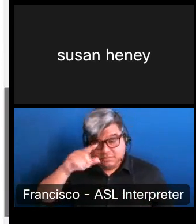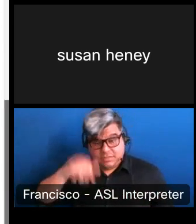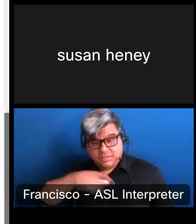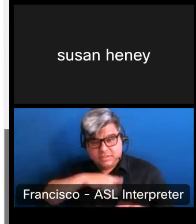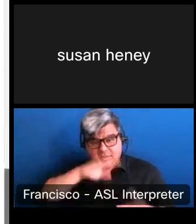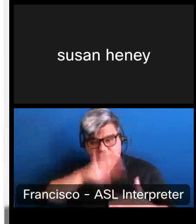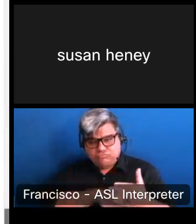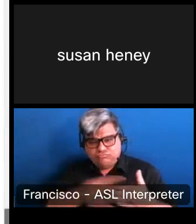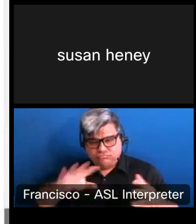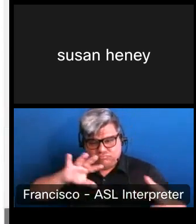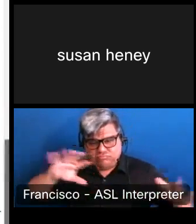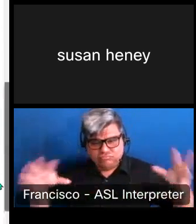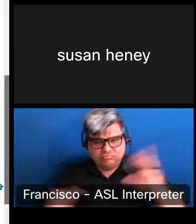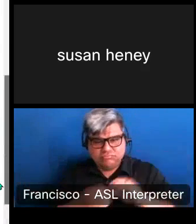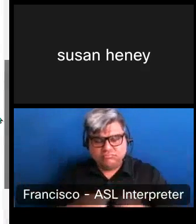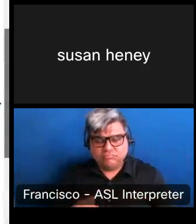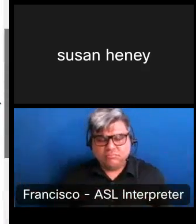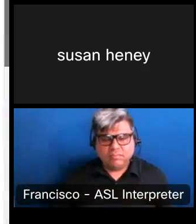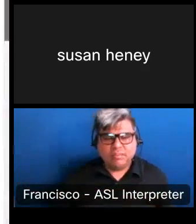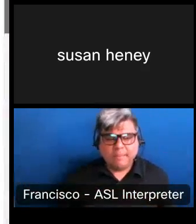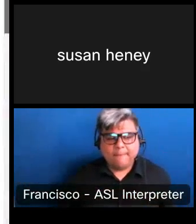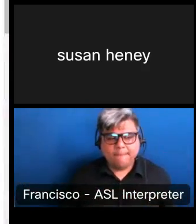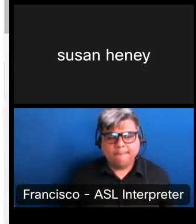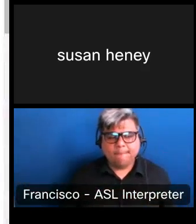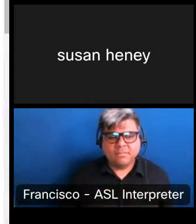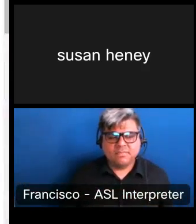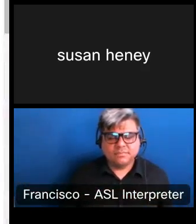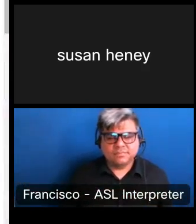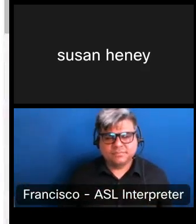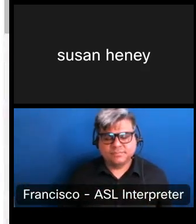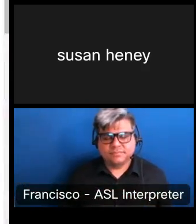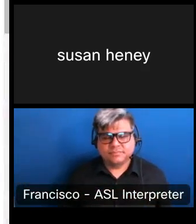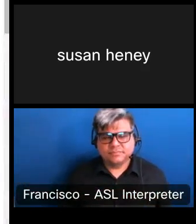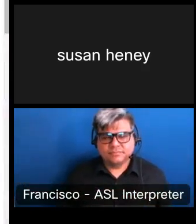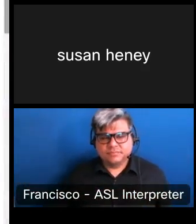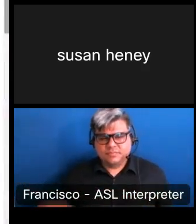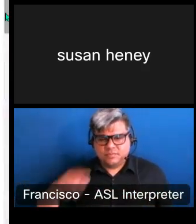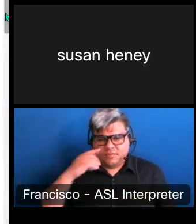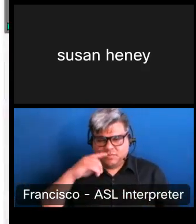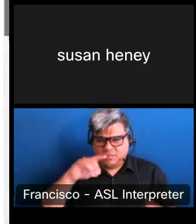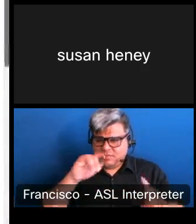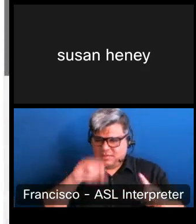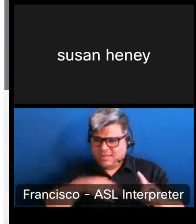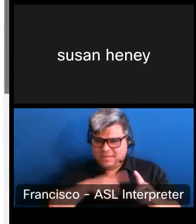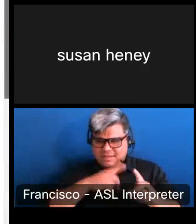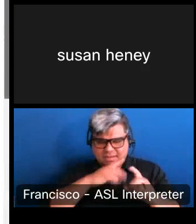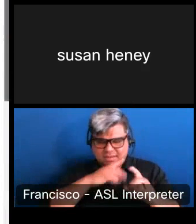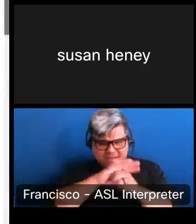for all of our geographies. You notice that all of the geographies stay static at the top.